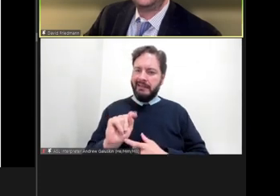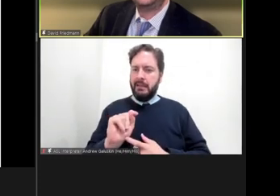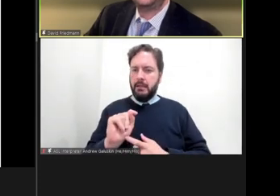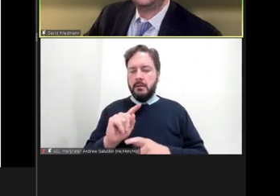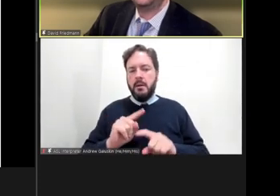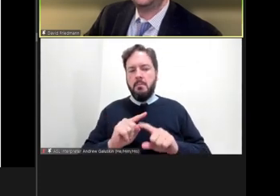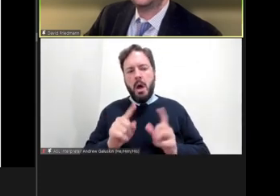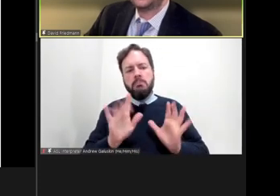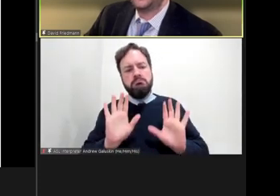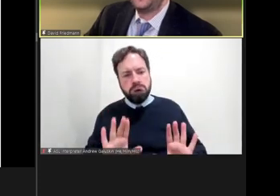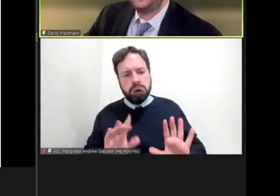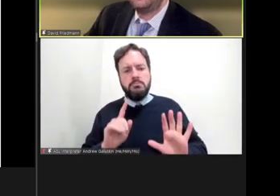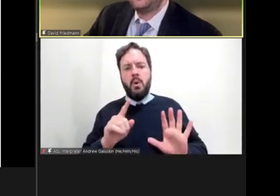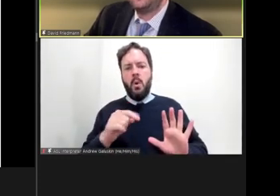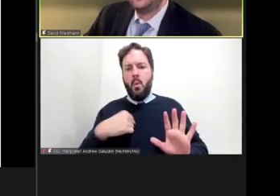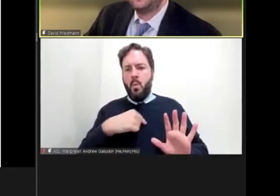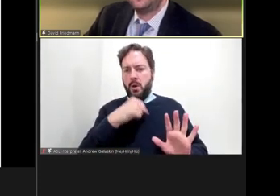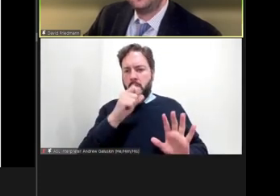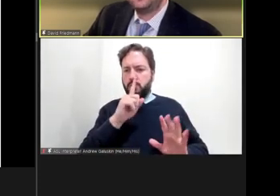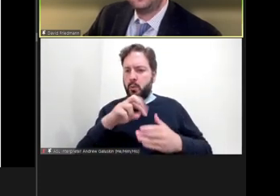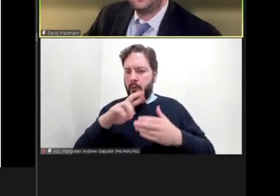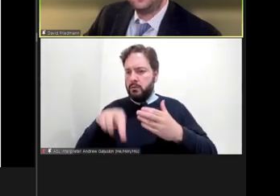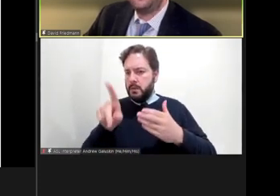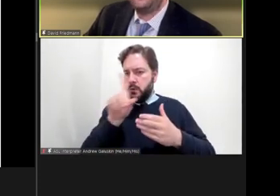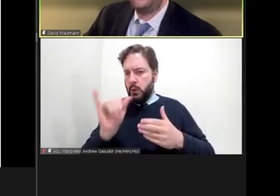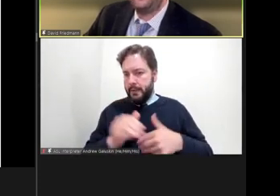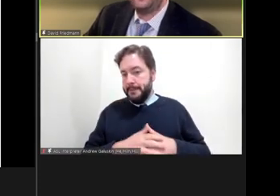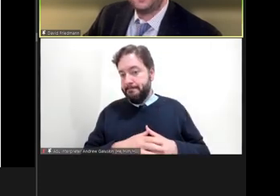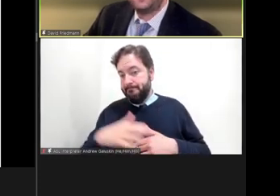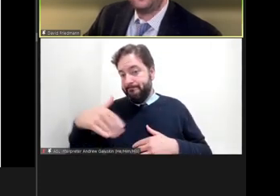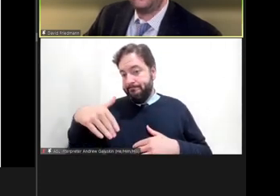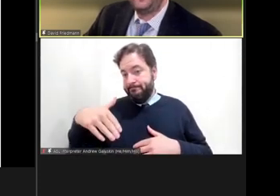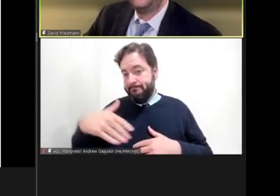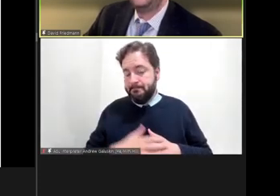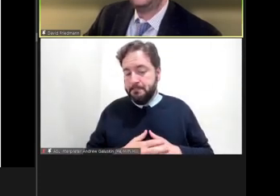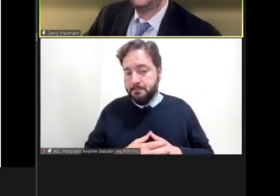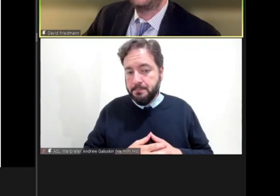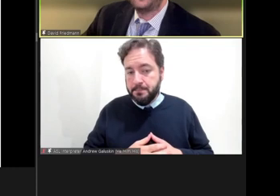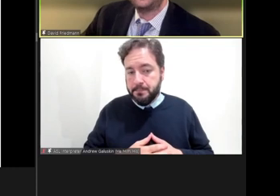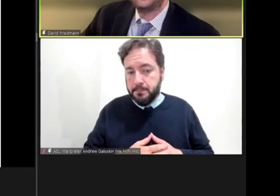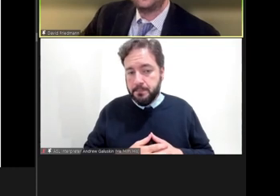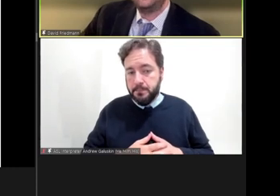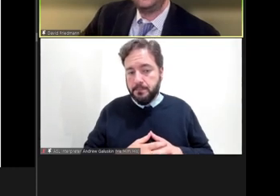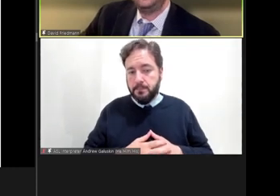It's unclear exactly what the outcomes that we could achieve... Right? Is this gonna mean